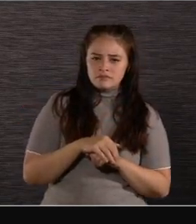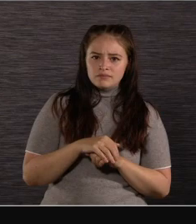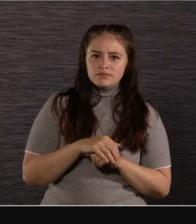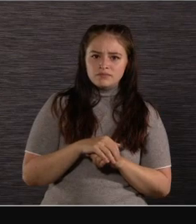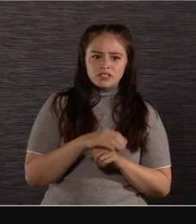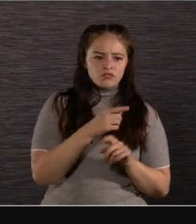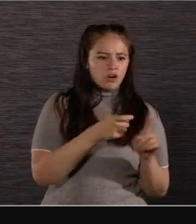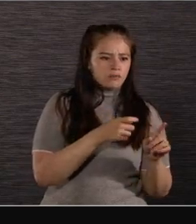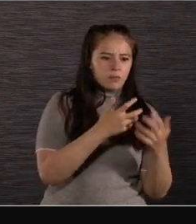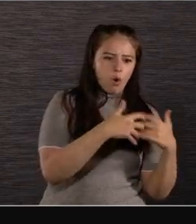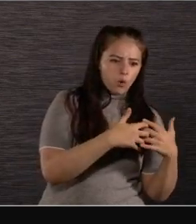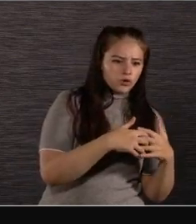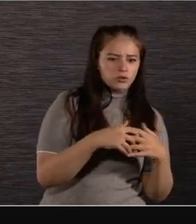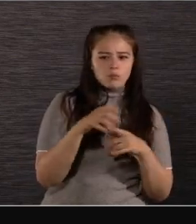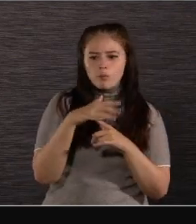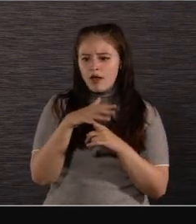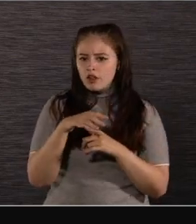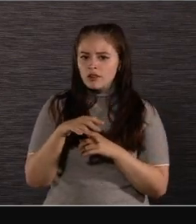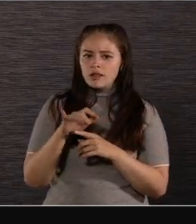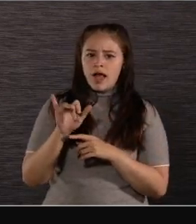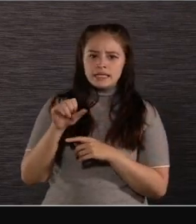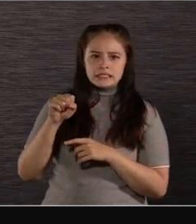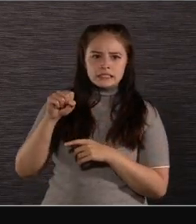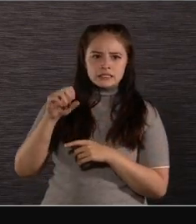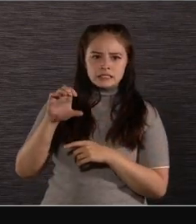to the motor to the propeller and even the flight controllers